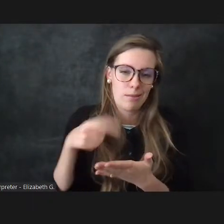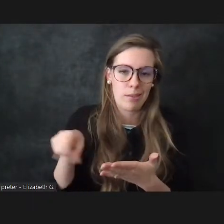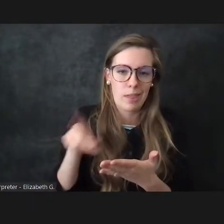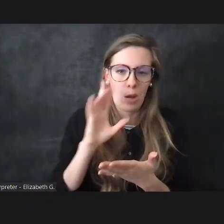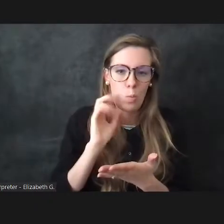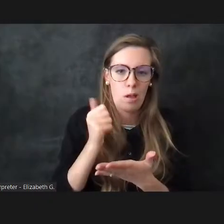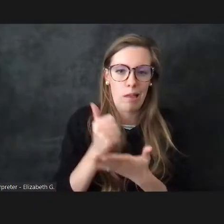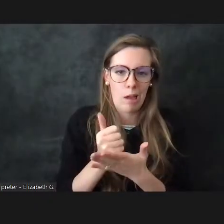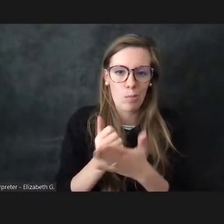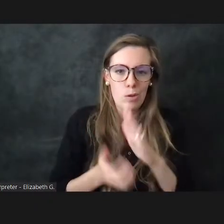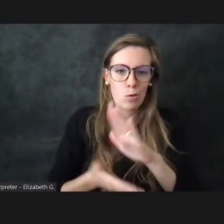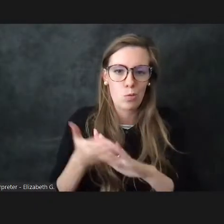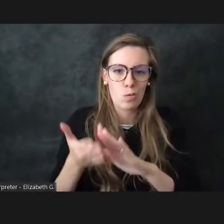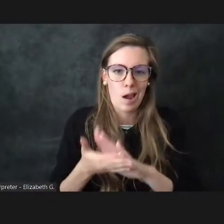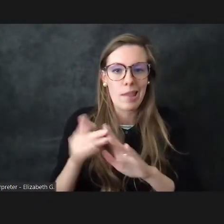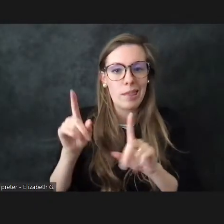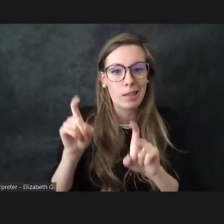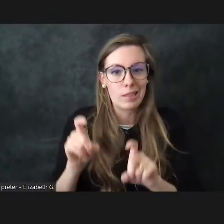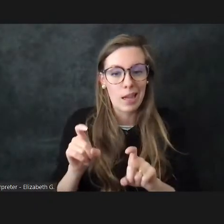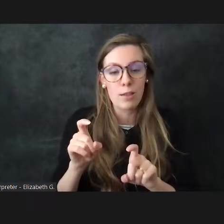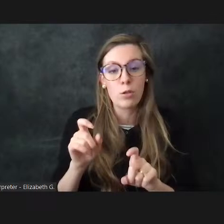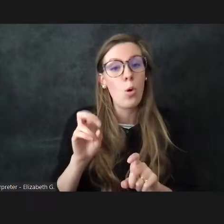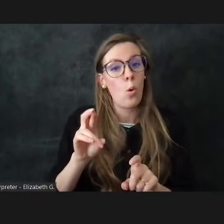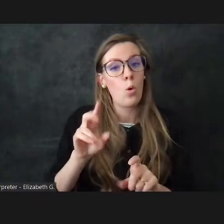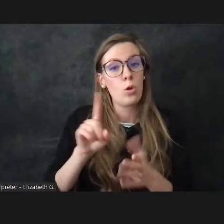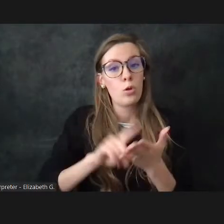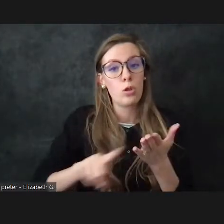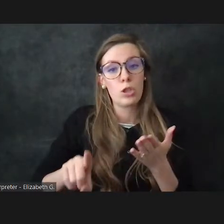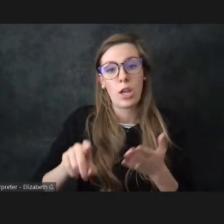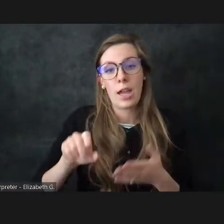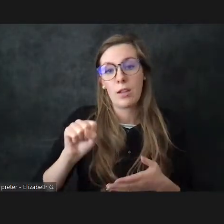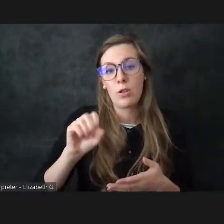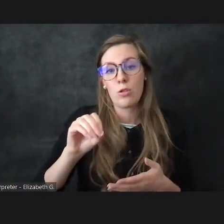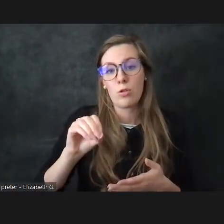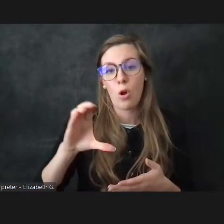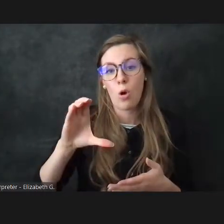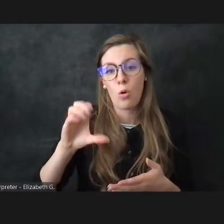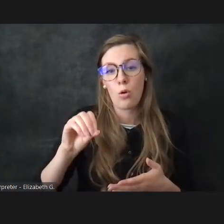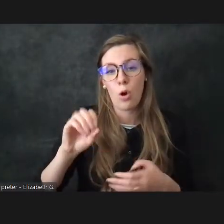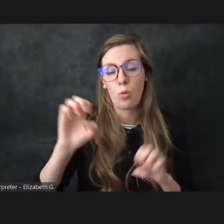Please go to SoCon or